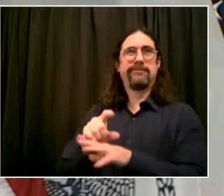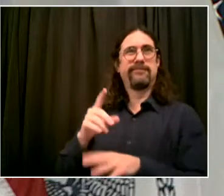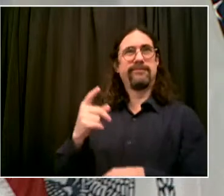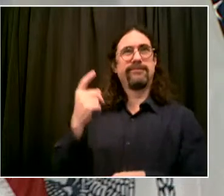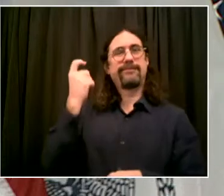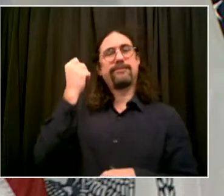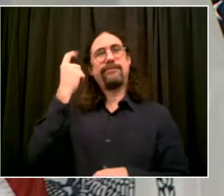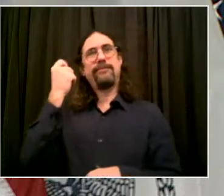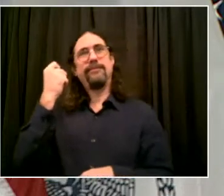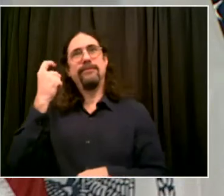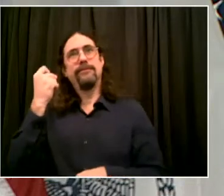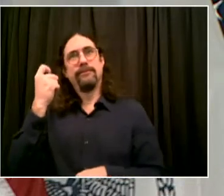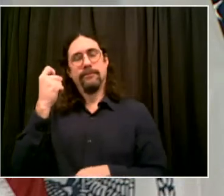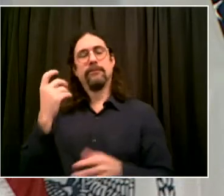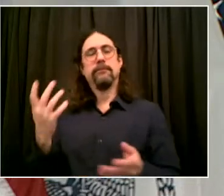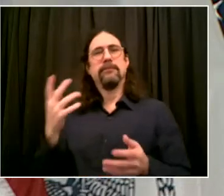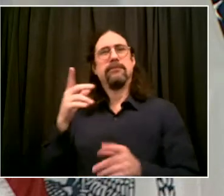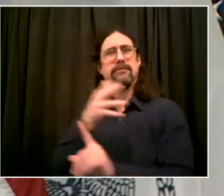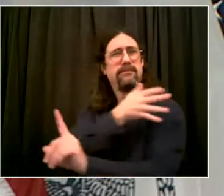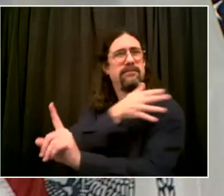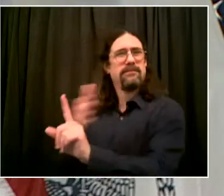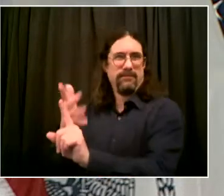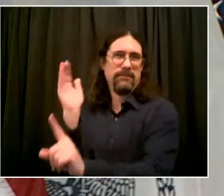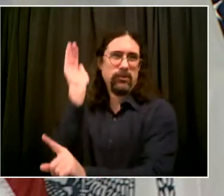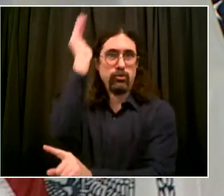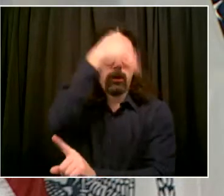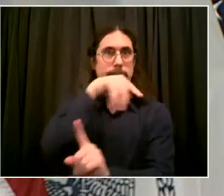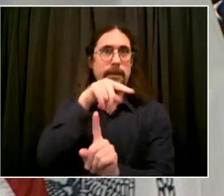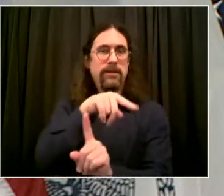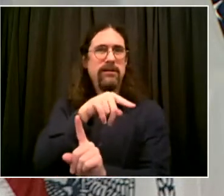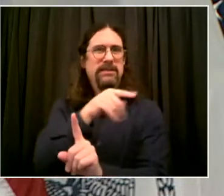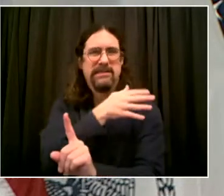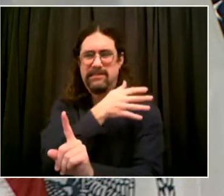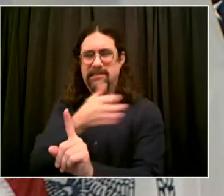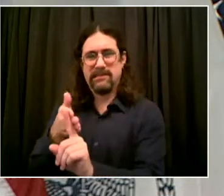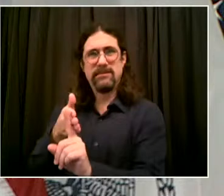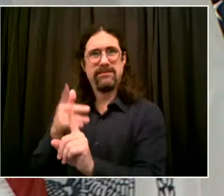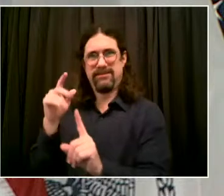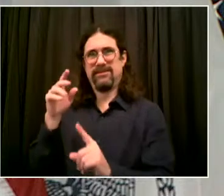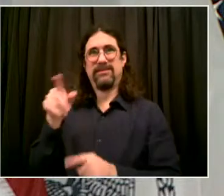IN THE MEANTIME E WARE DEALING WITH THE RESIDUE OF WHAT WAS LEFT WAS PREVIOUSLY. WE HAVE ALMOST NNSUO PPLY TO